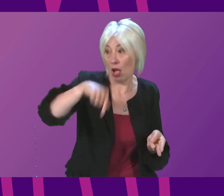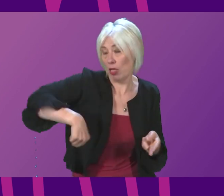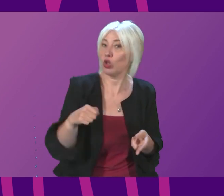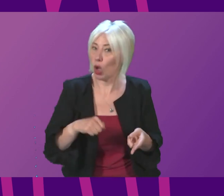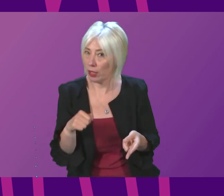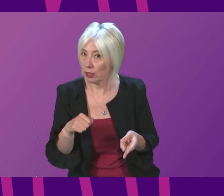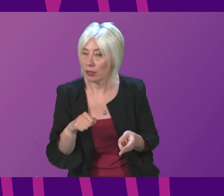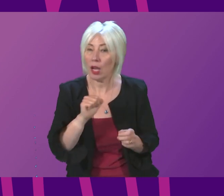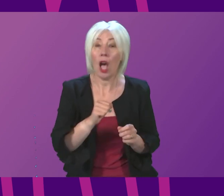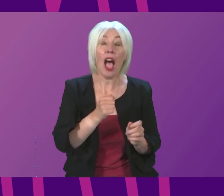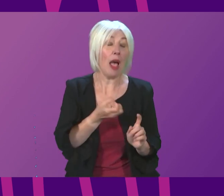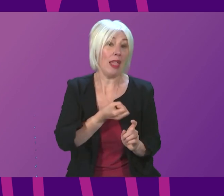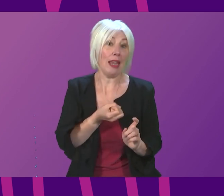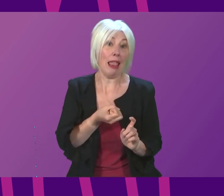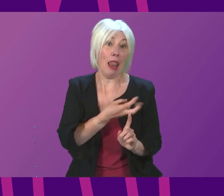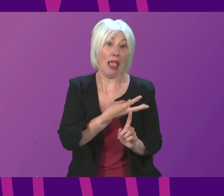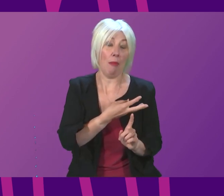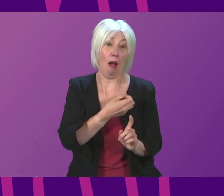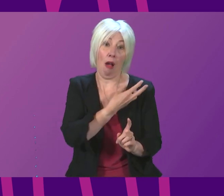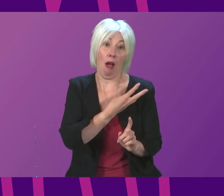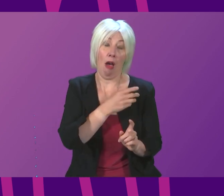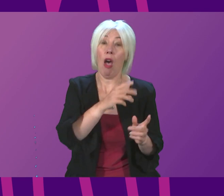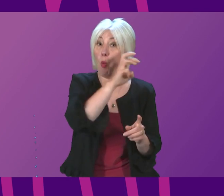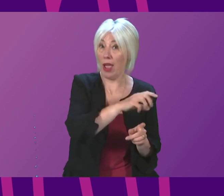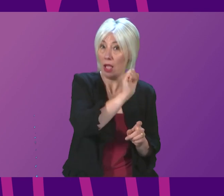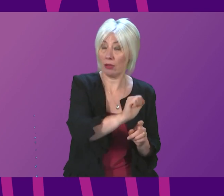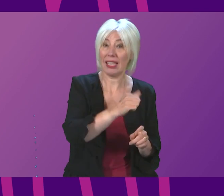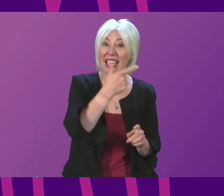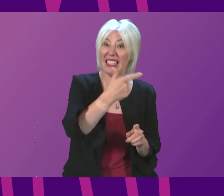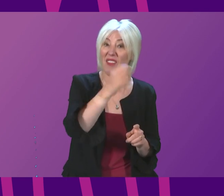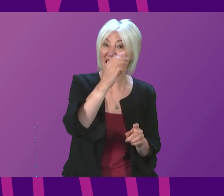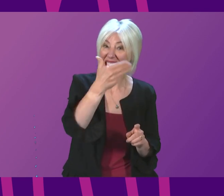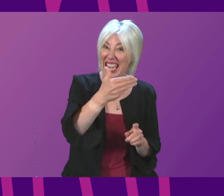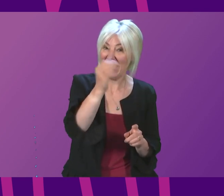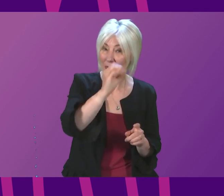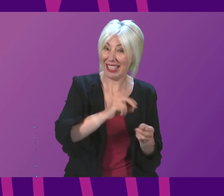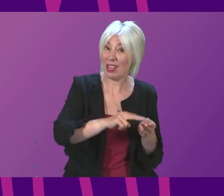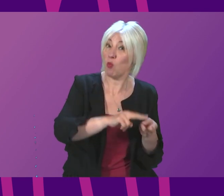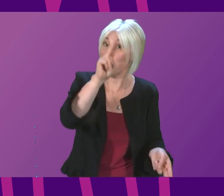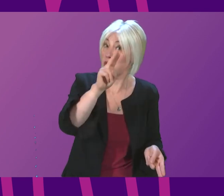In Labour-run Wales, agency spending was 79 per cent higher than in Scotland.